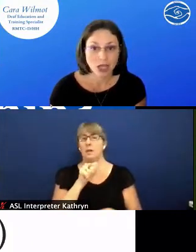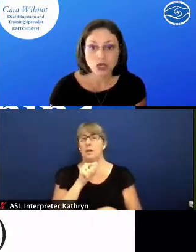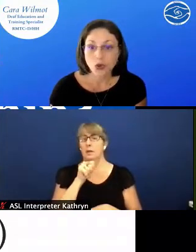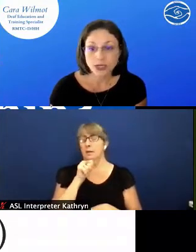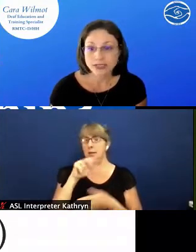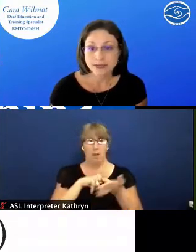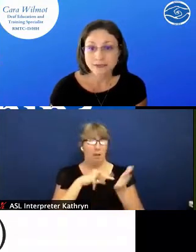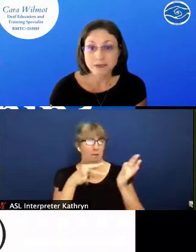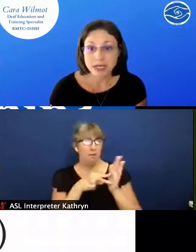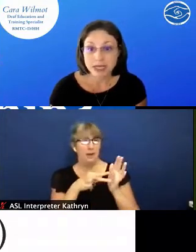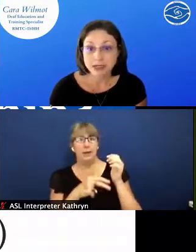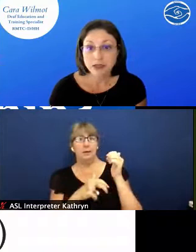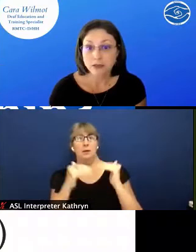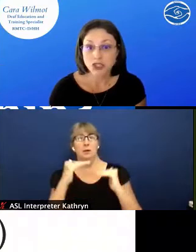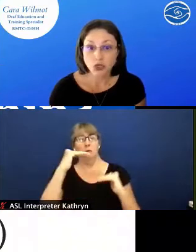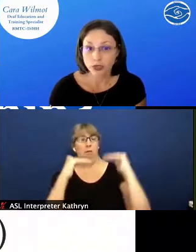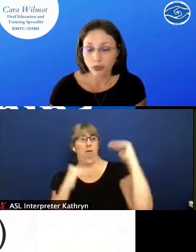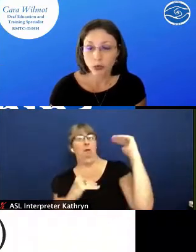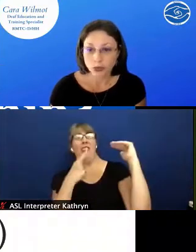nor does it mean, the majority rules.